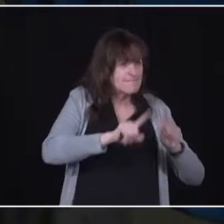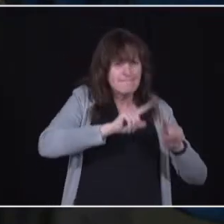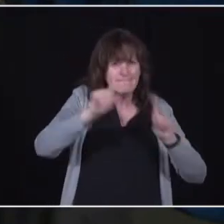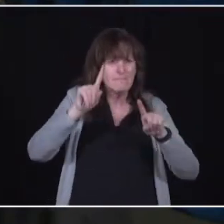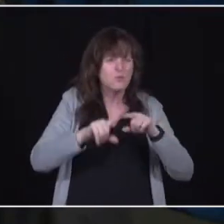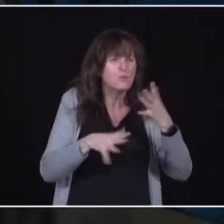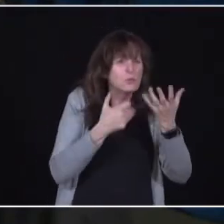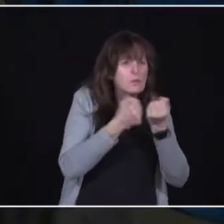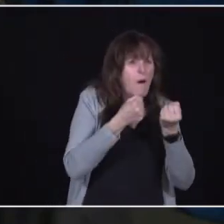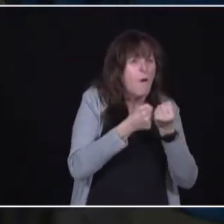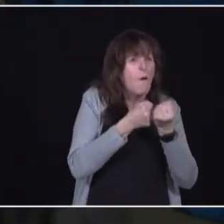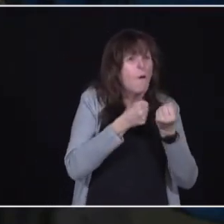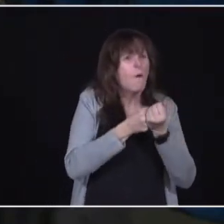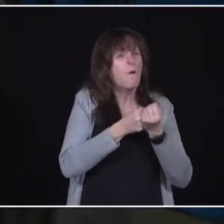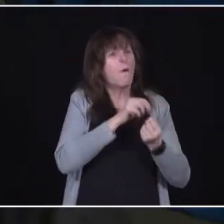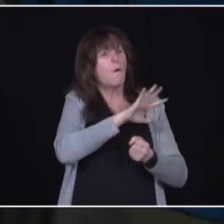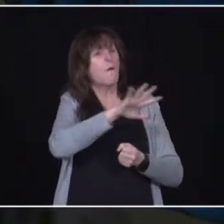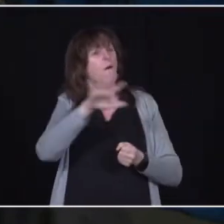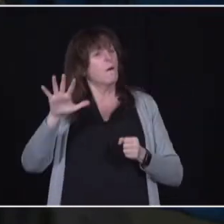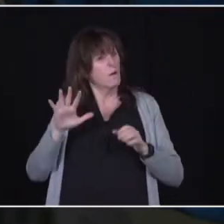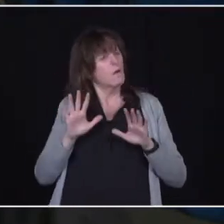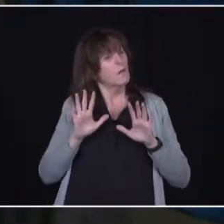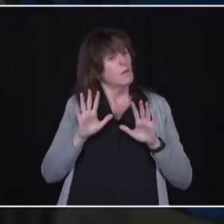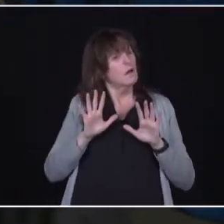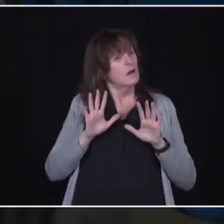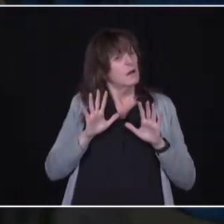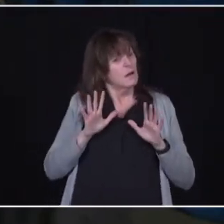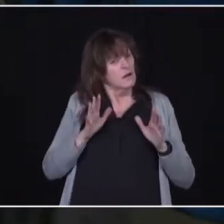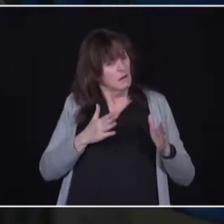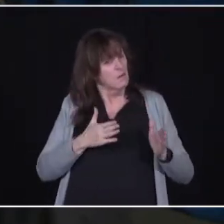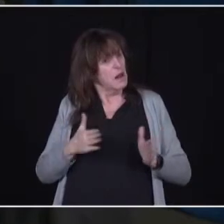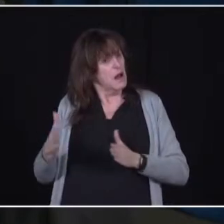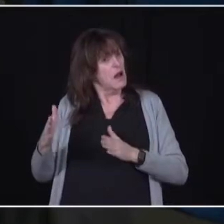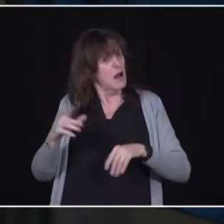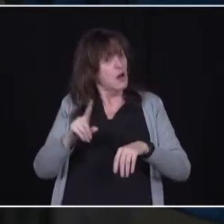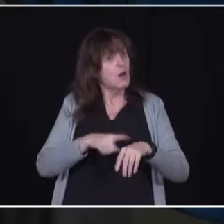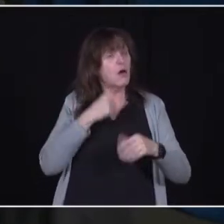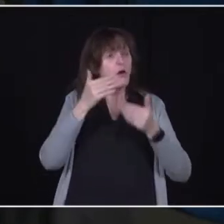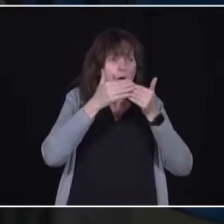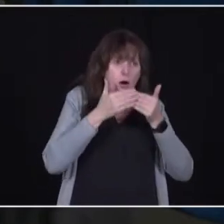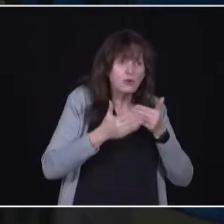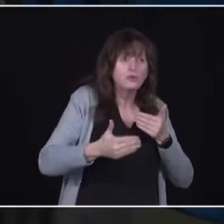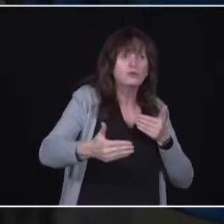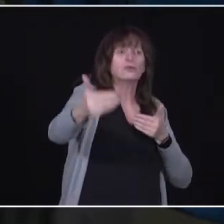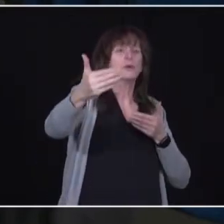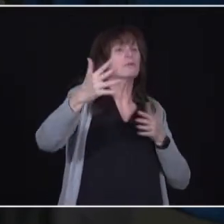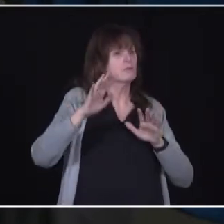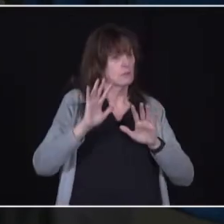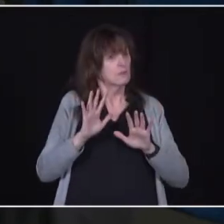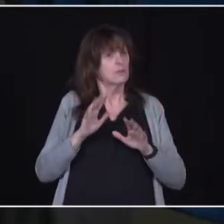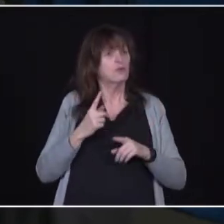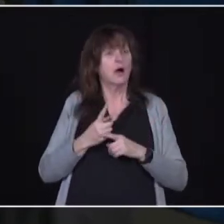people deployed quickly and there was rapid response teams, the mobile enhancement support teams going in there, we really pulled